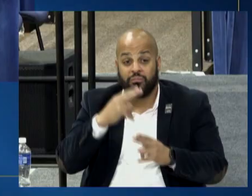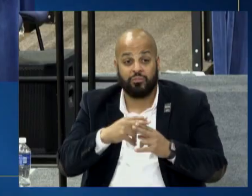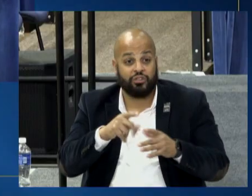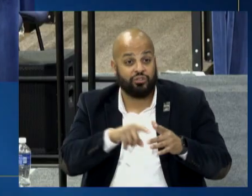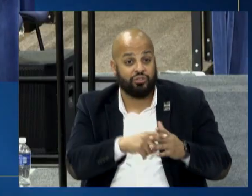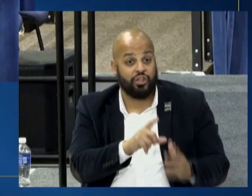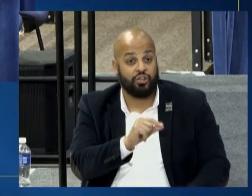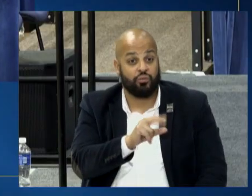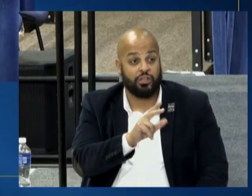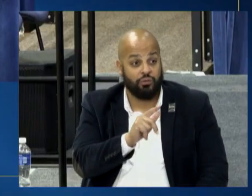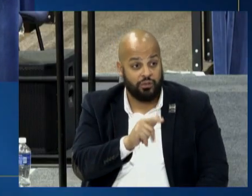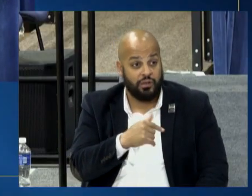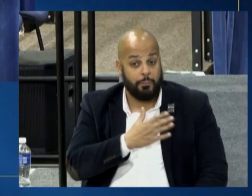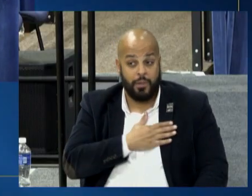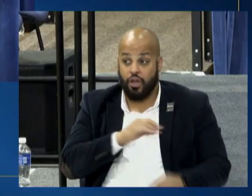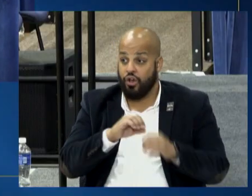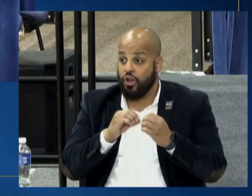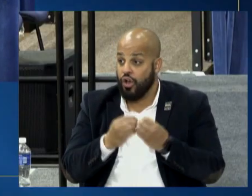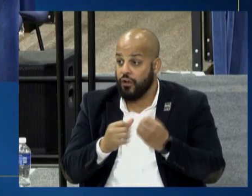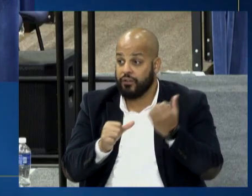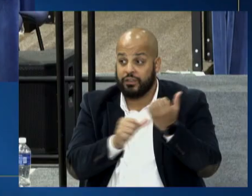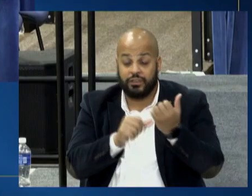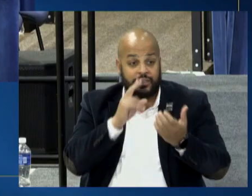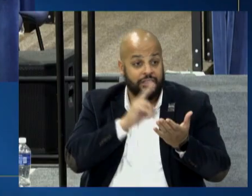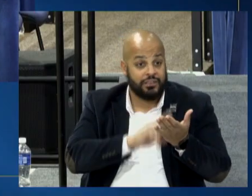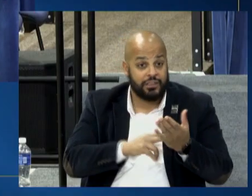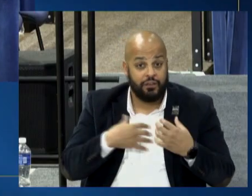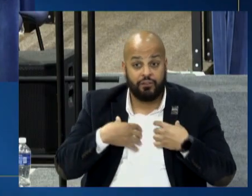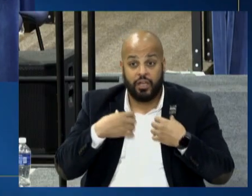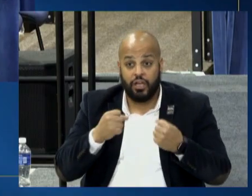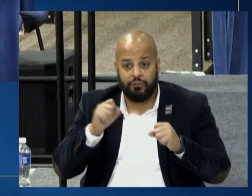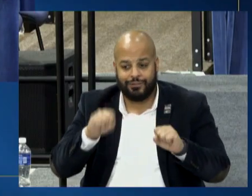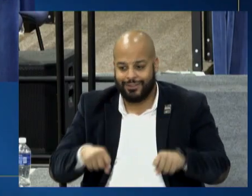my Office of the Assistant Secretary for Health collaborates with the Office of the First Lady,